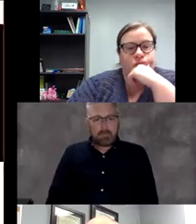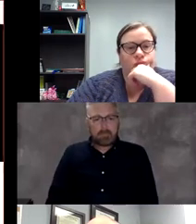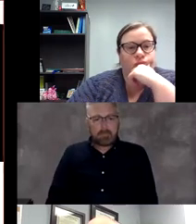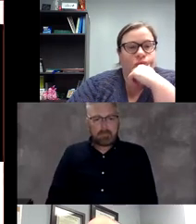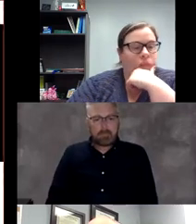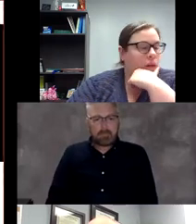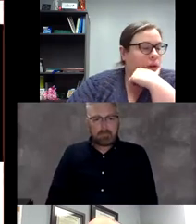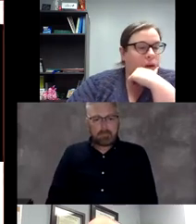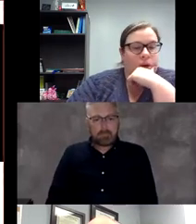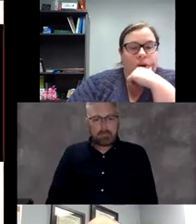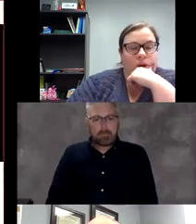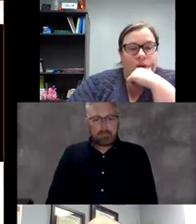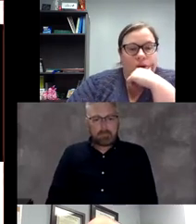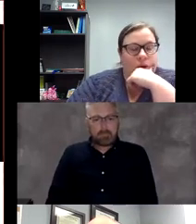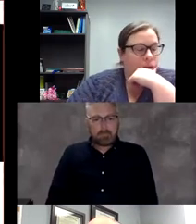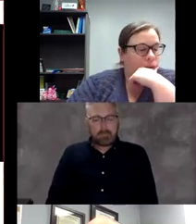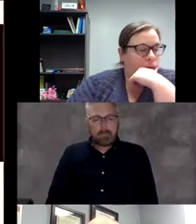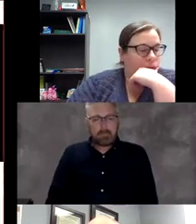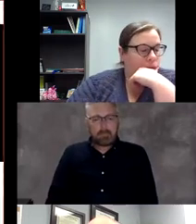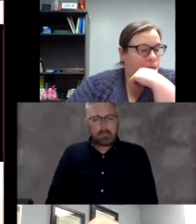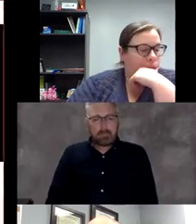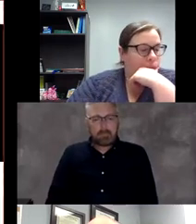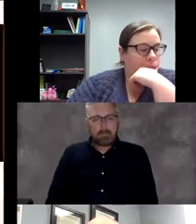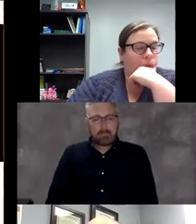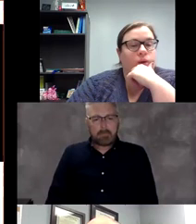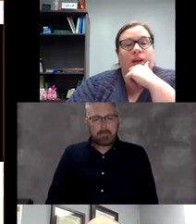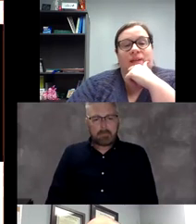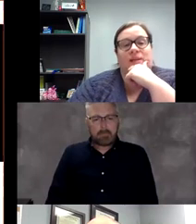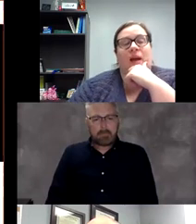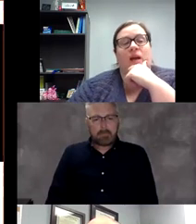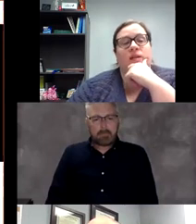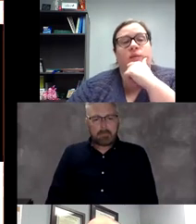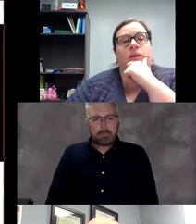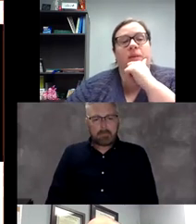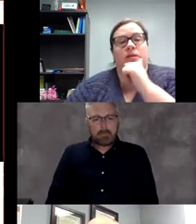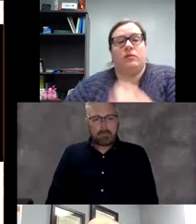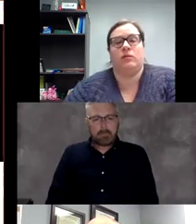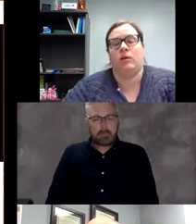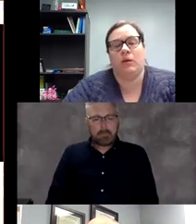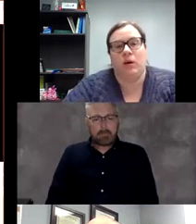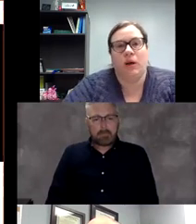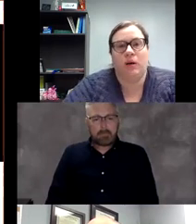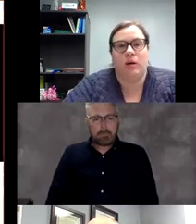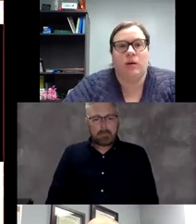YOURS, ANYWAY. >> Sonci: SORRY.